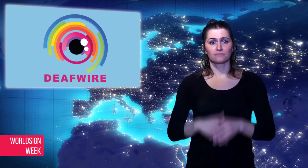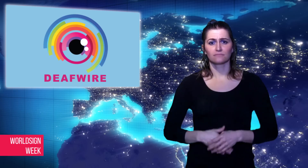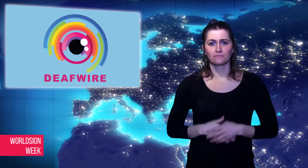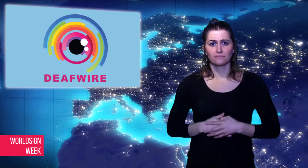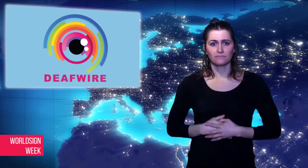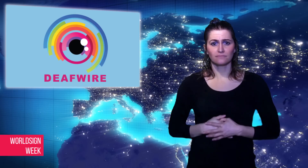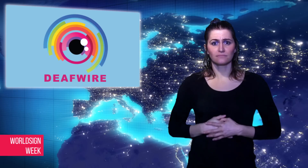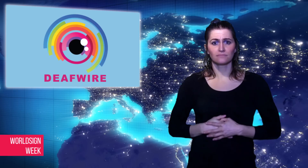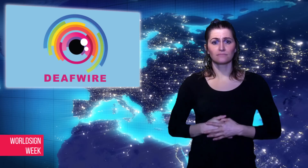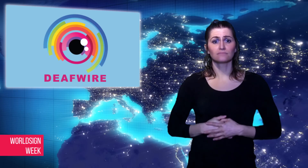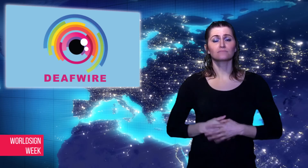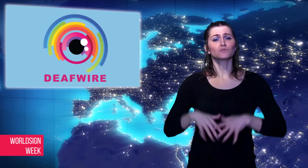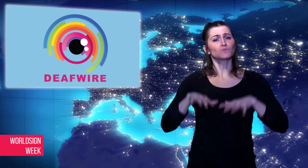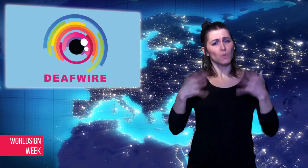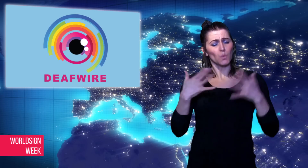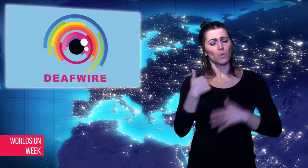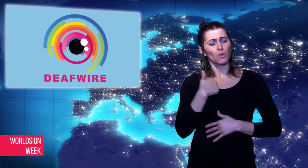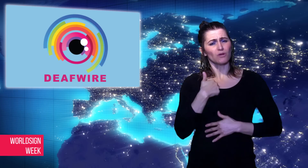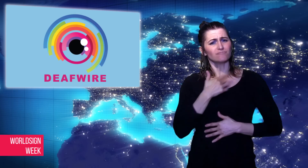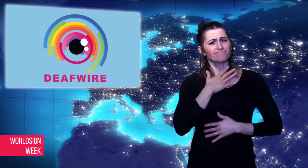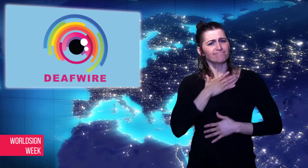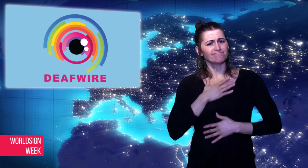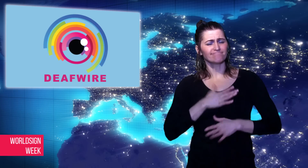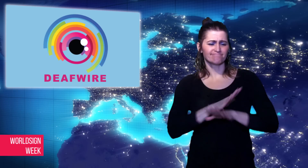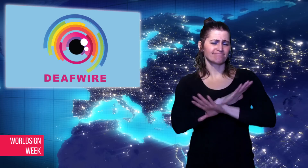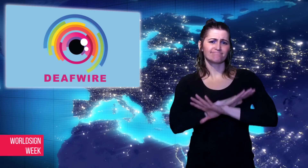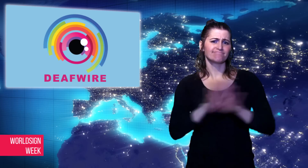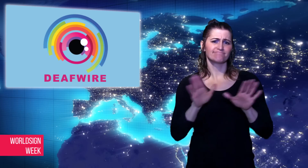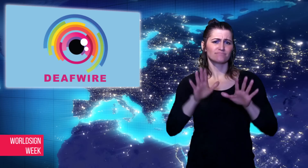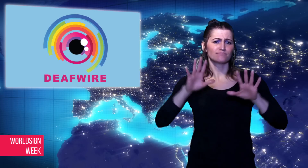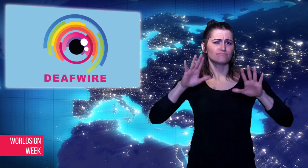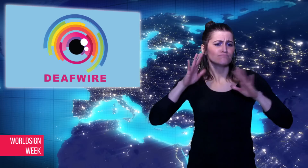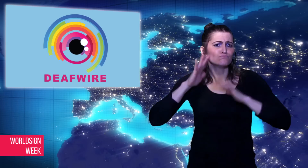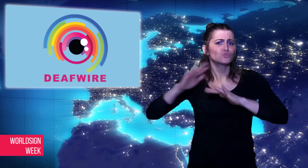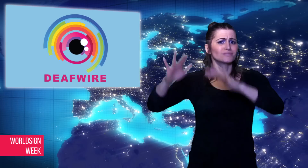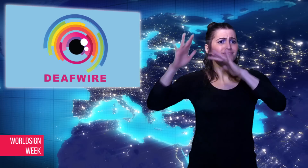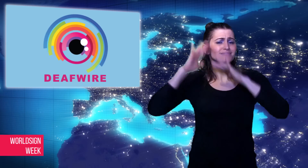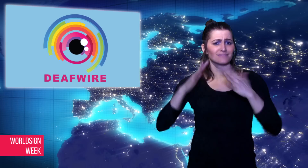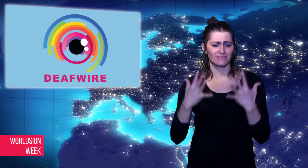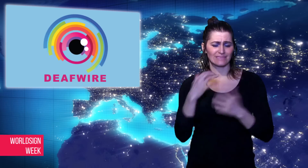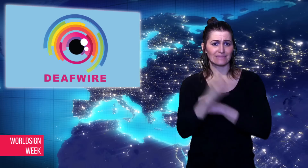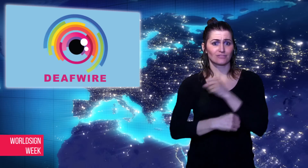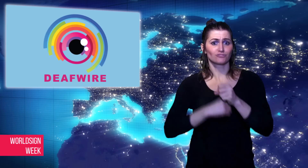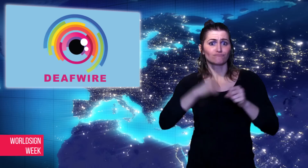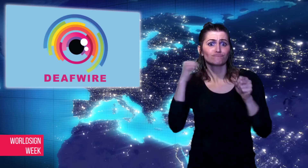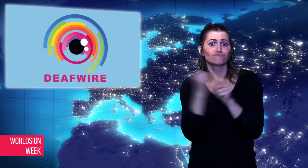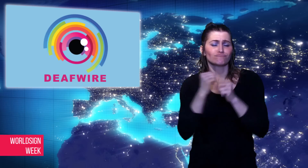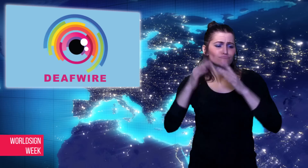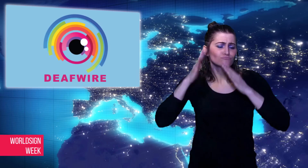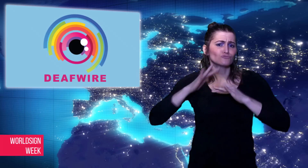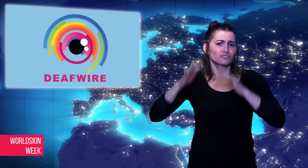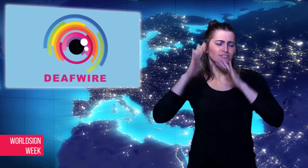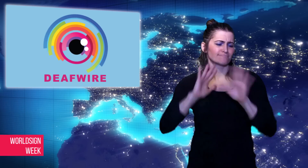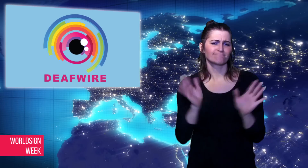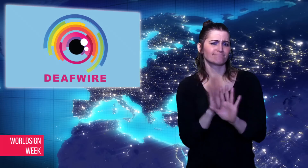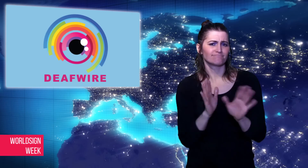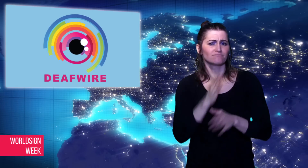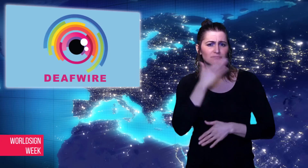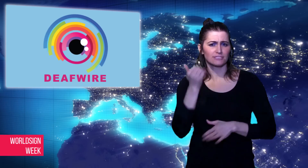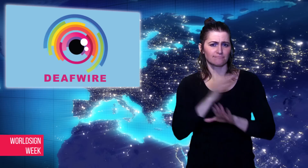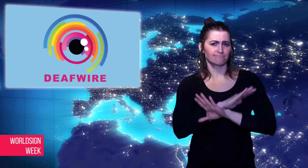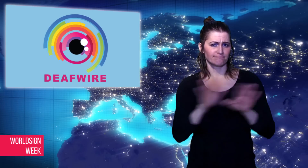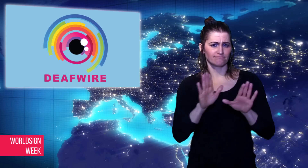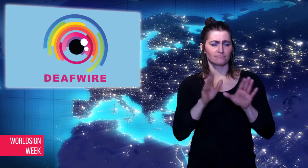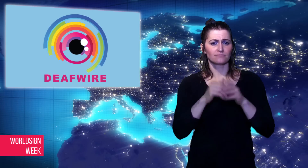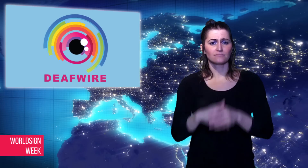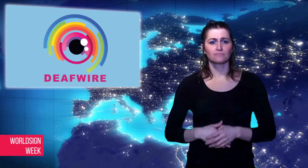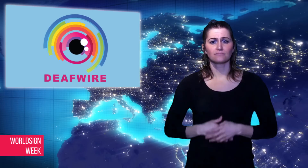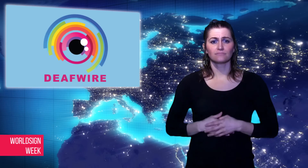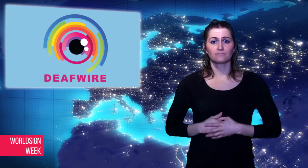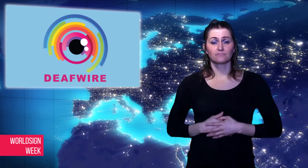is well known for his unconventional vocal